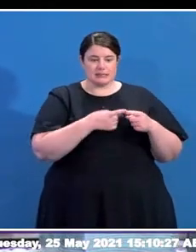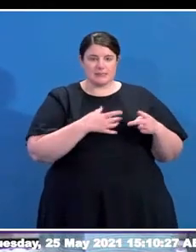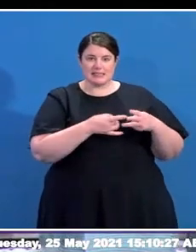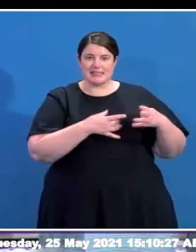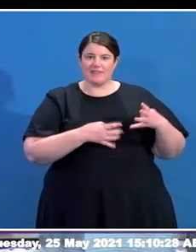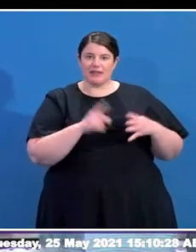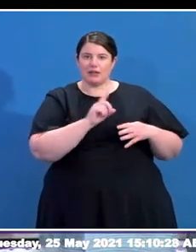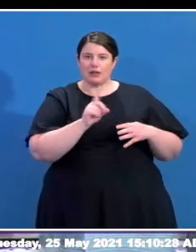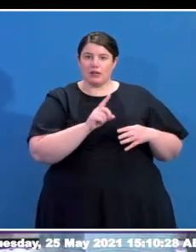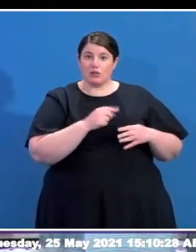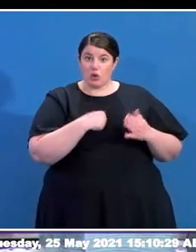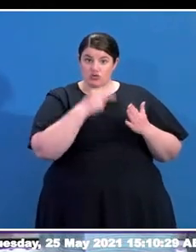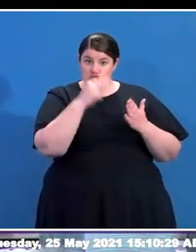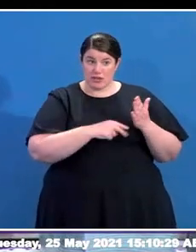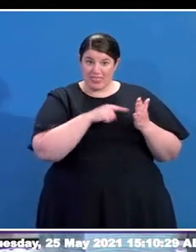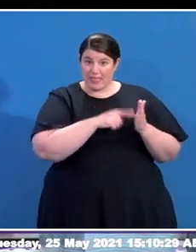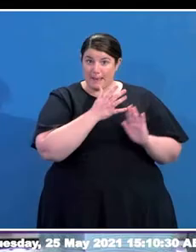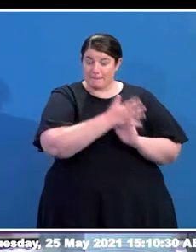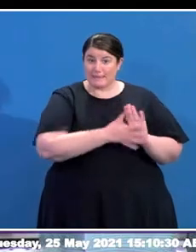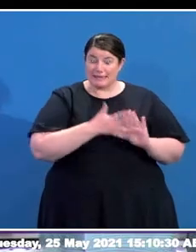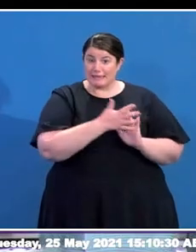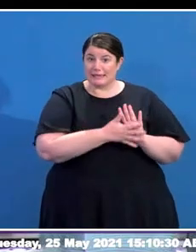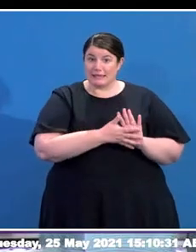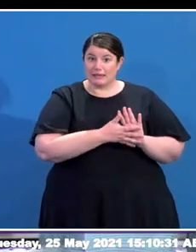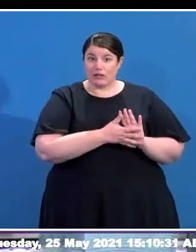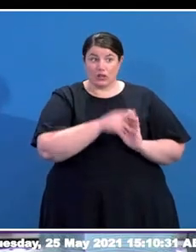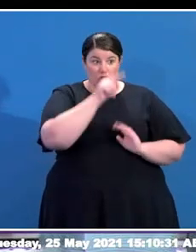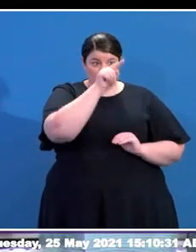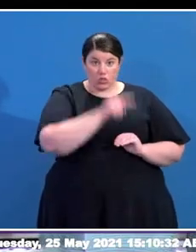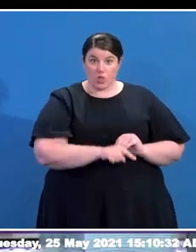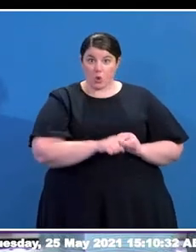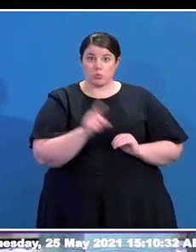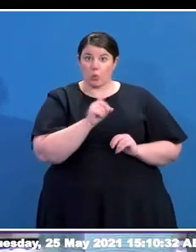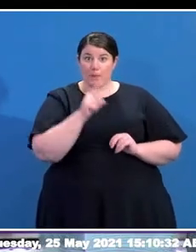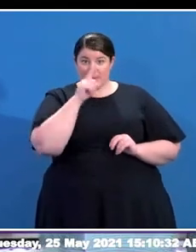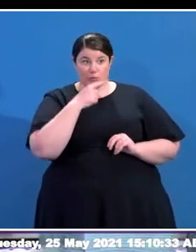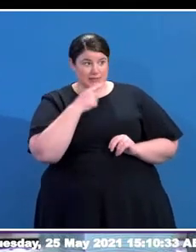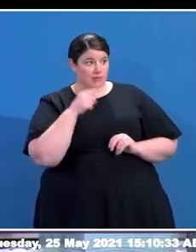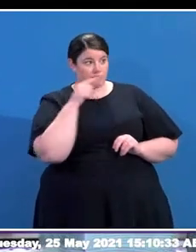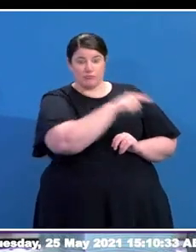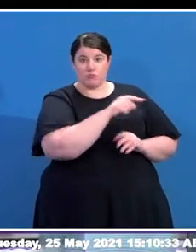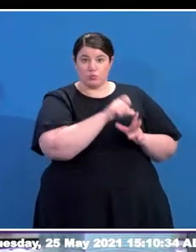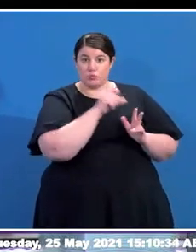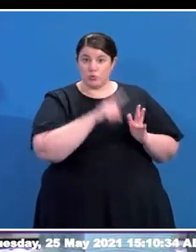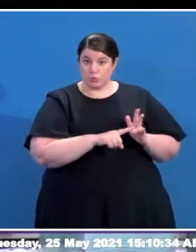Do I read that as meaning those are the allegations that you regarded as established on the facts?